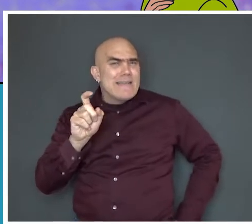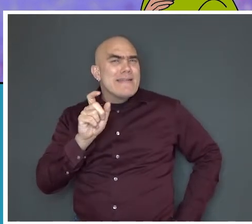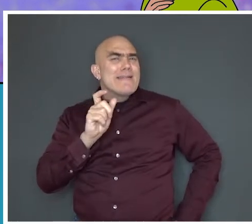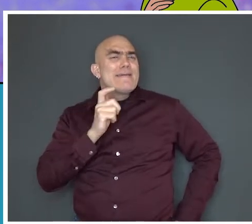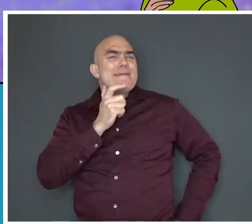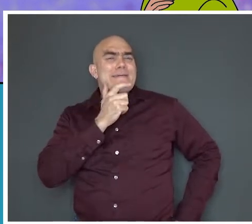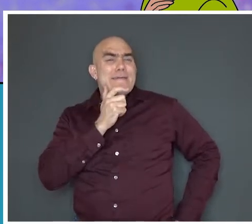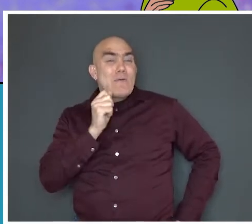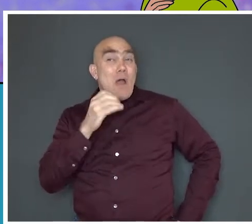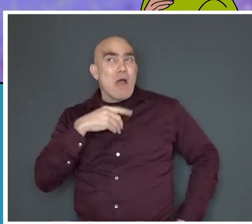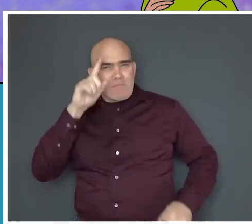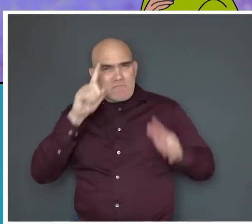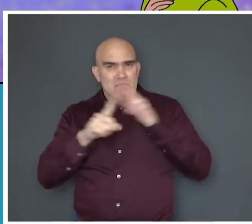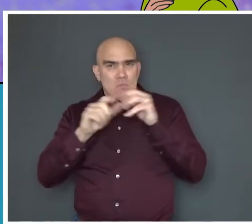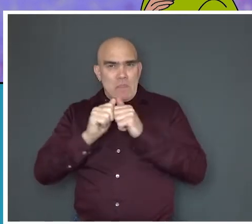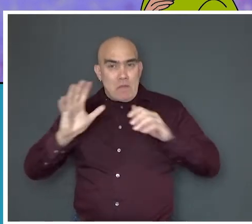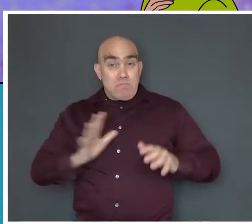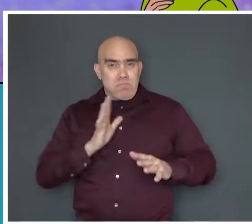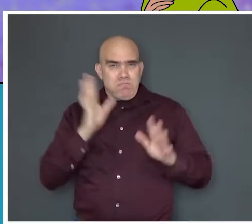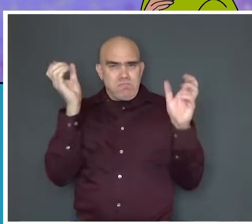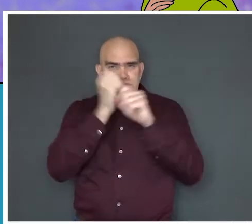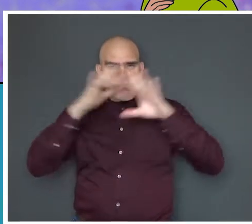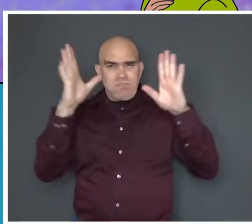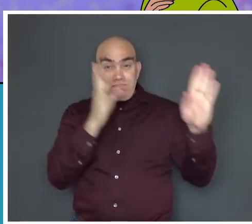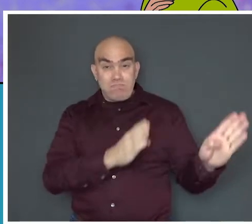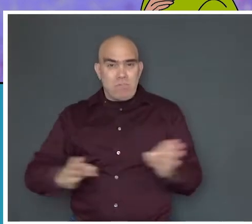So I came up with an elaborate plan to break this case wide open.